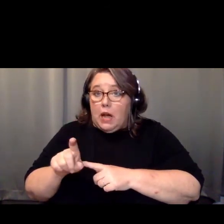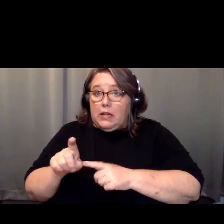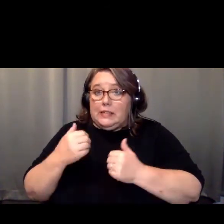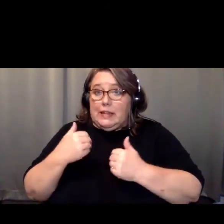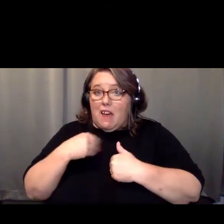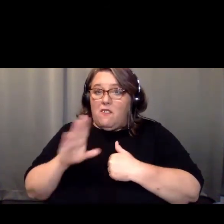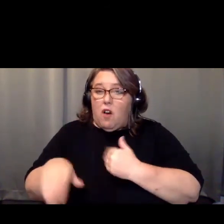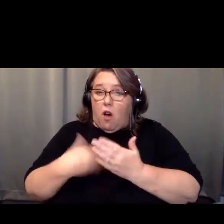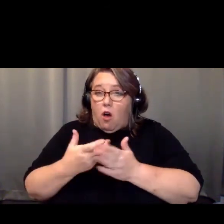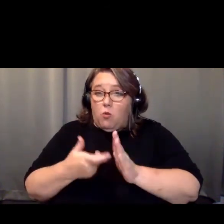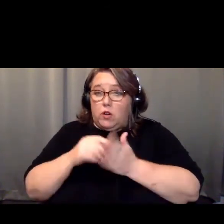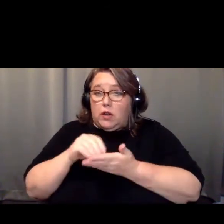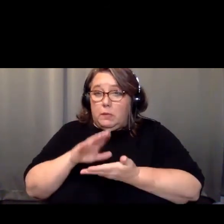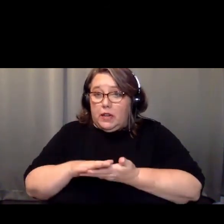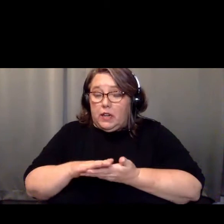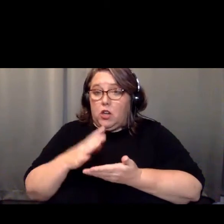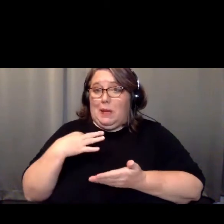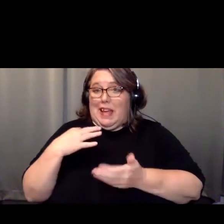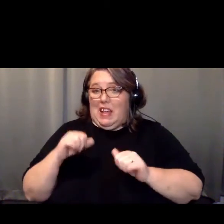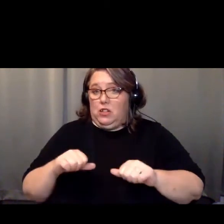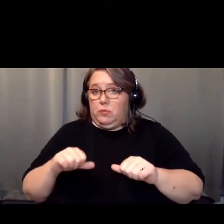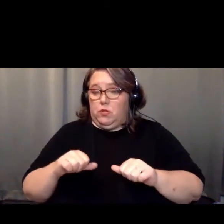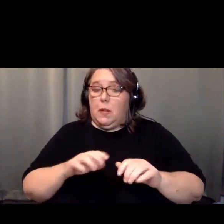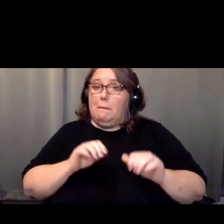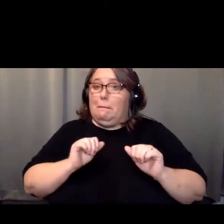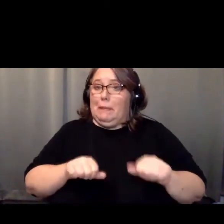for services, potentially eligible students